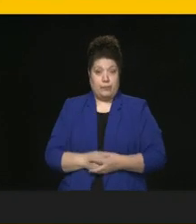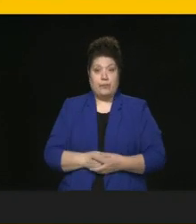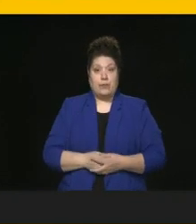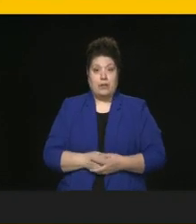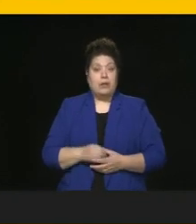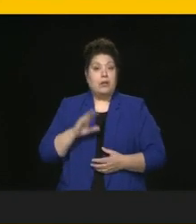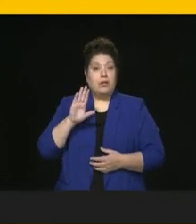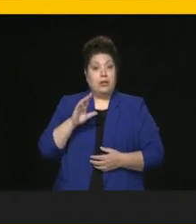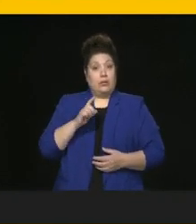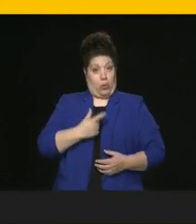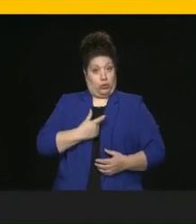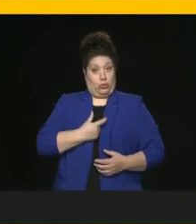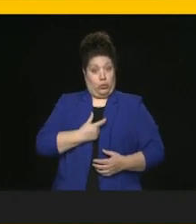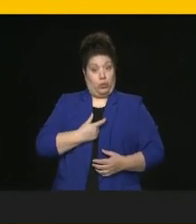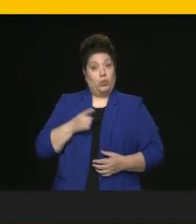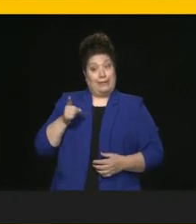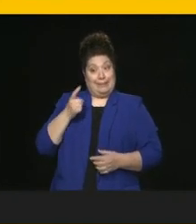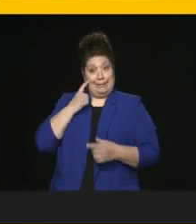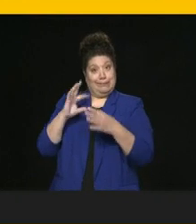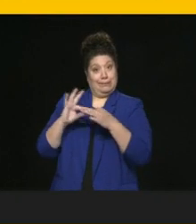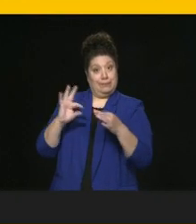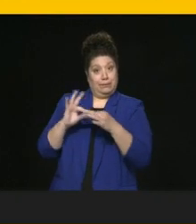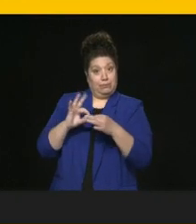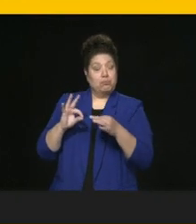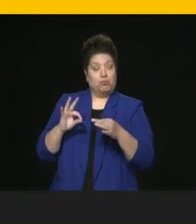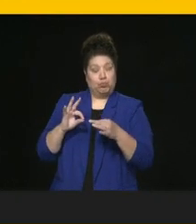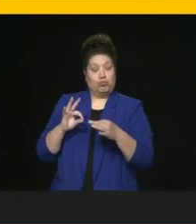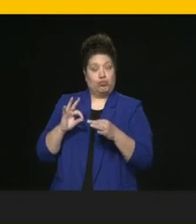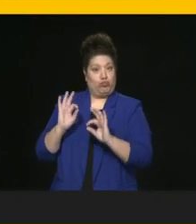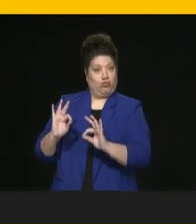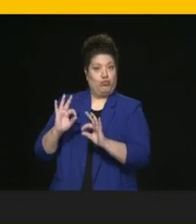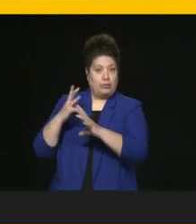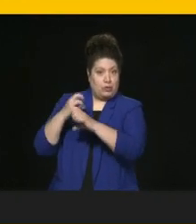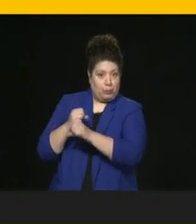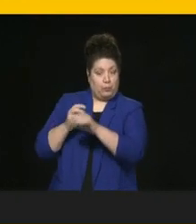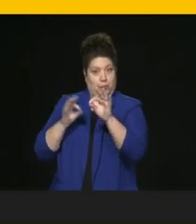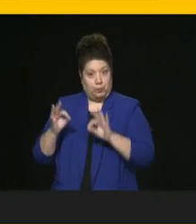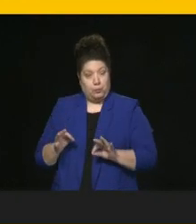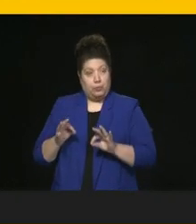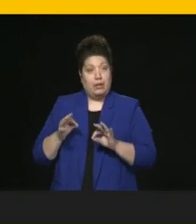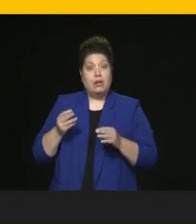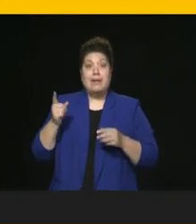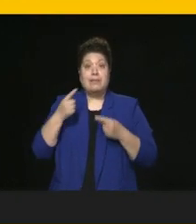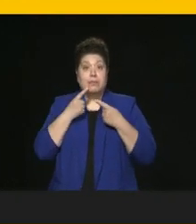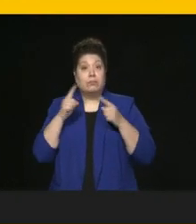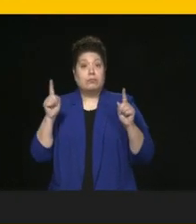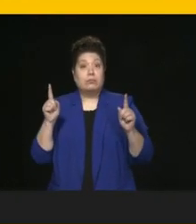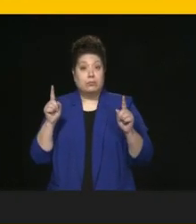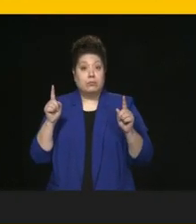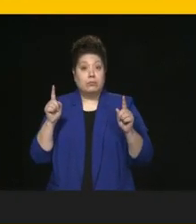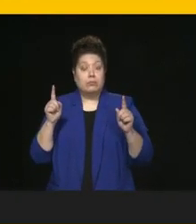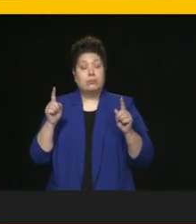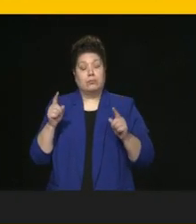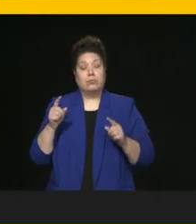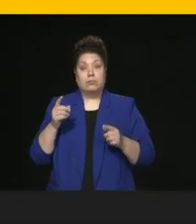BOARD, JEAN-YVES DUCLOS. THIS MORNING THE PRIME